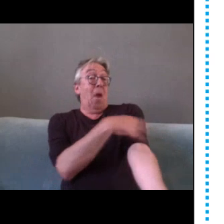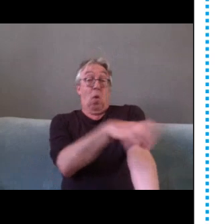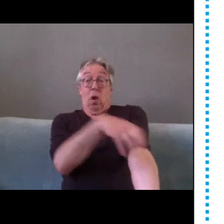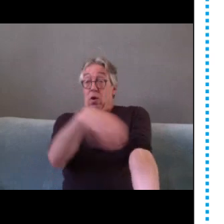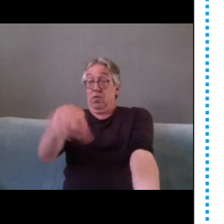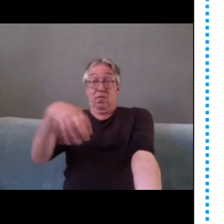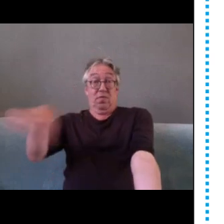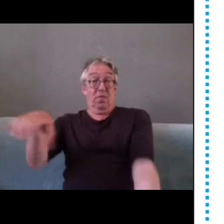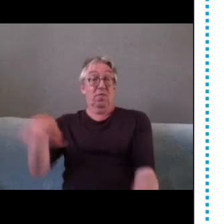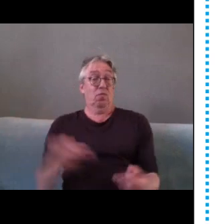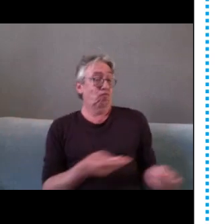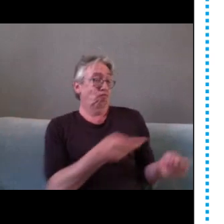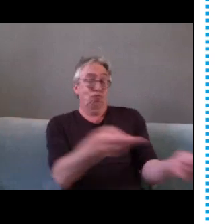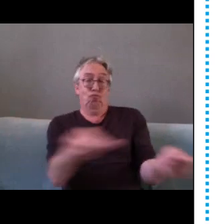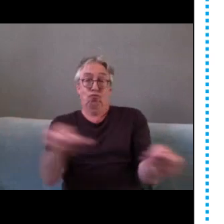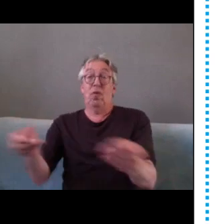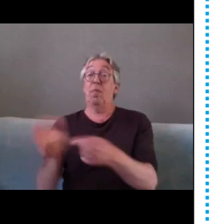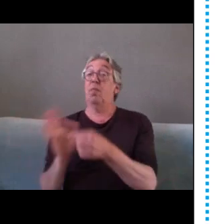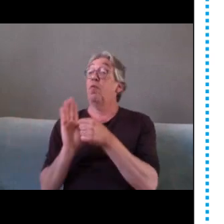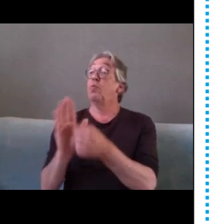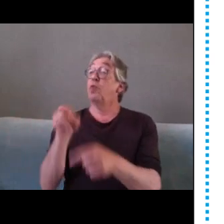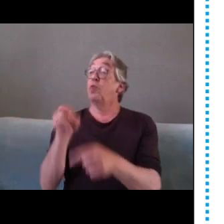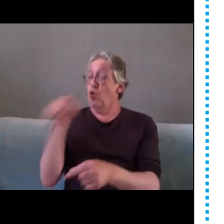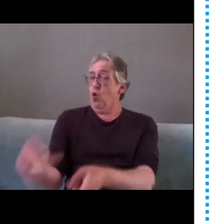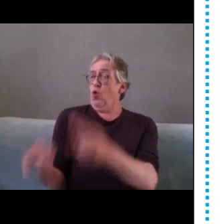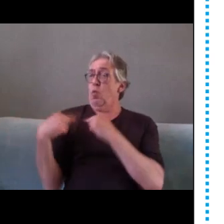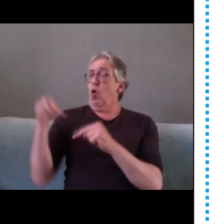Internet access and interpersonal communication services